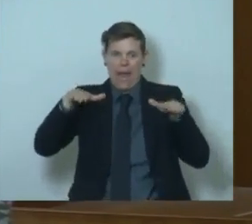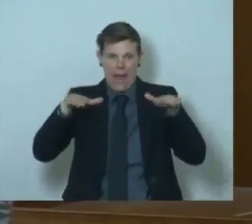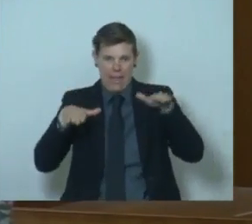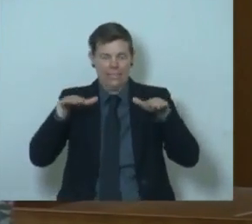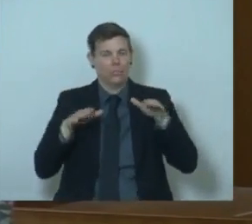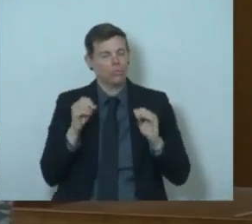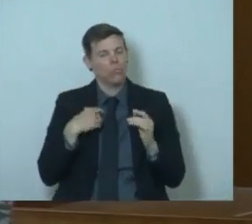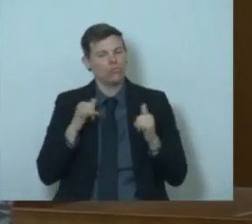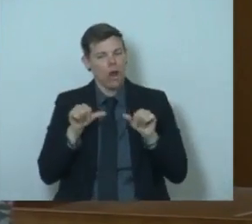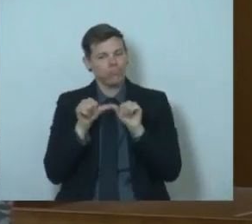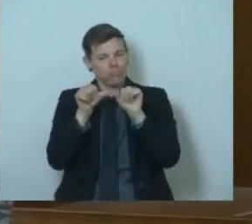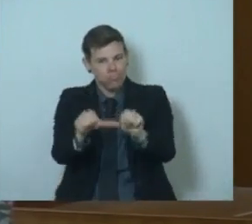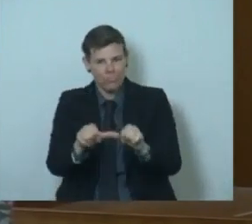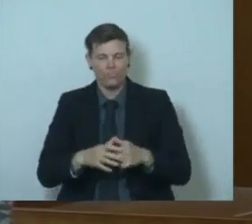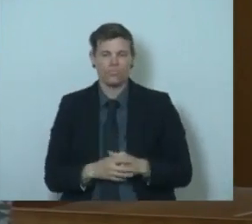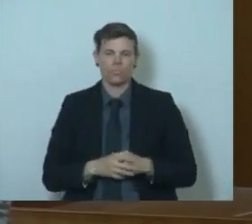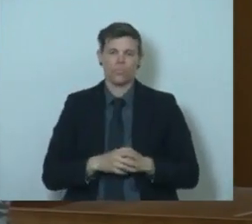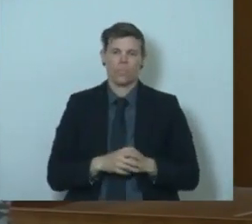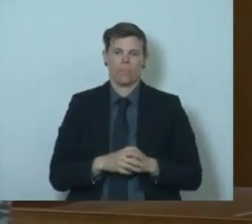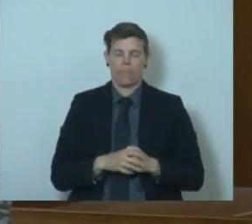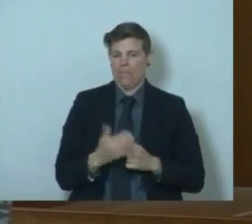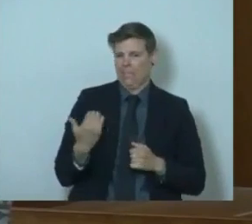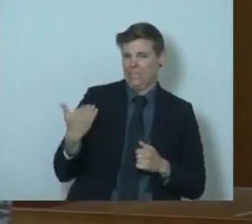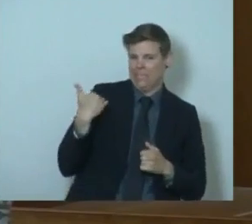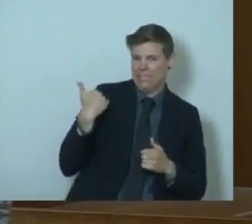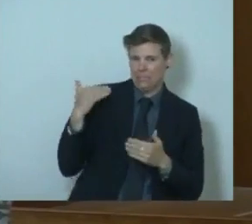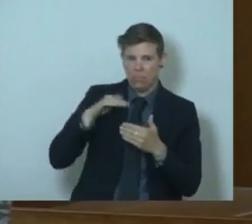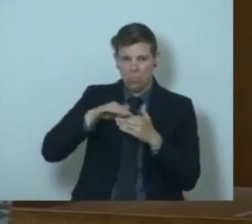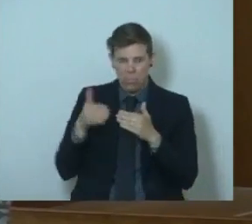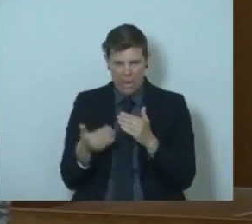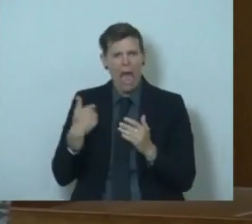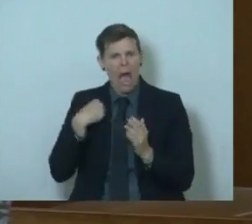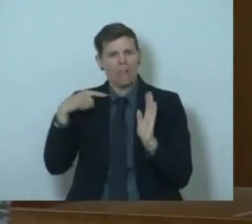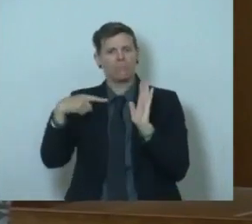IT WILL ENABLE US TO KNOW AS WE MOVE ALONG.